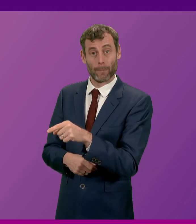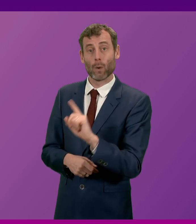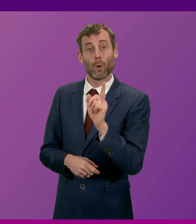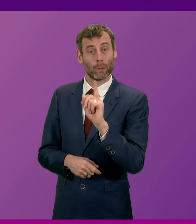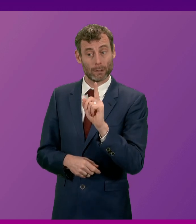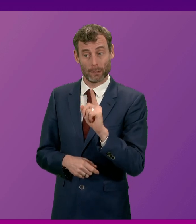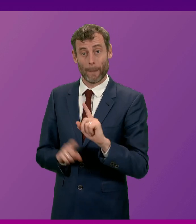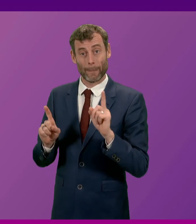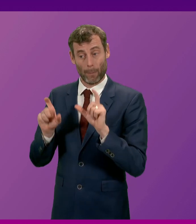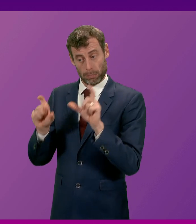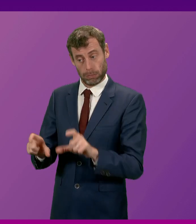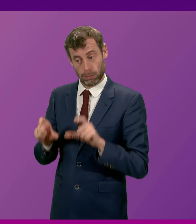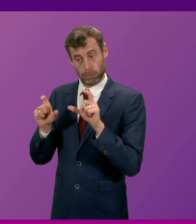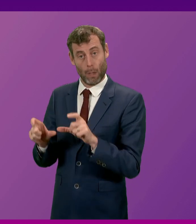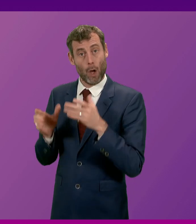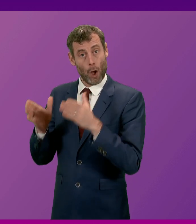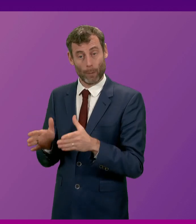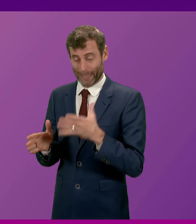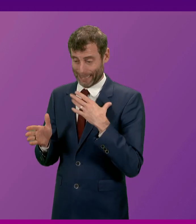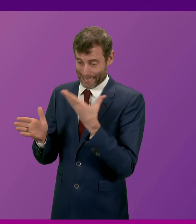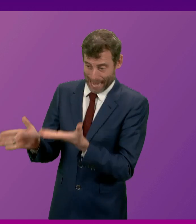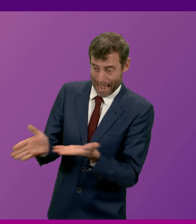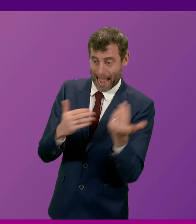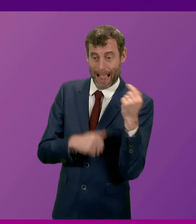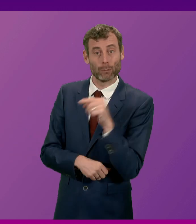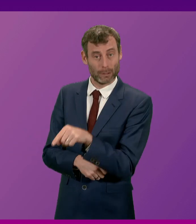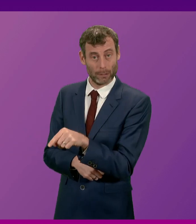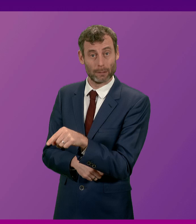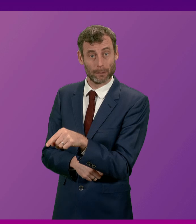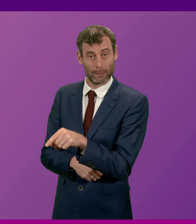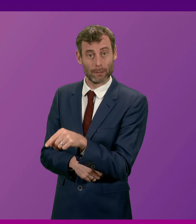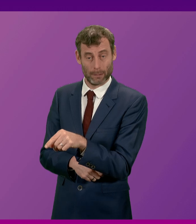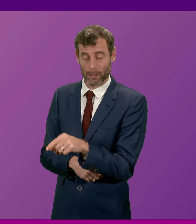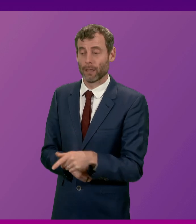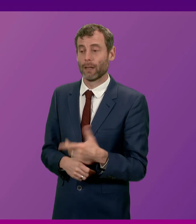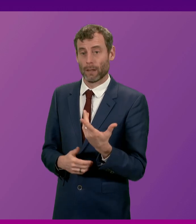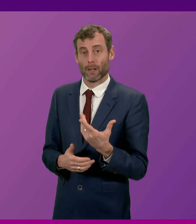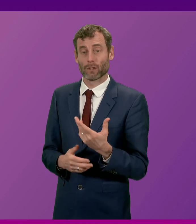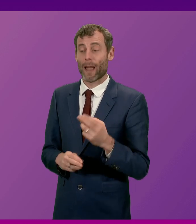discharges in our hospital system. That essentially creates congestion in hospitals. It